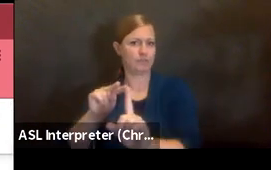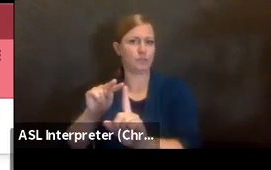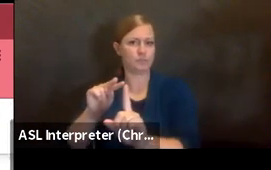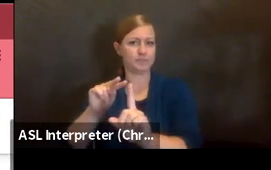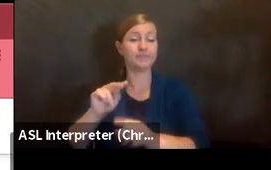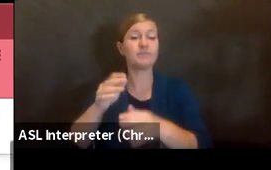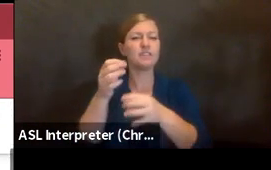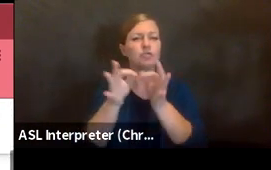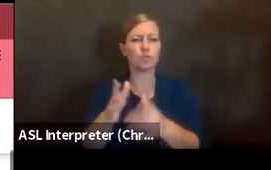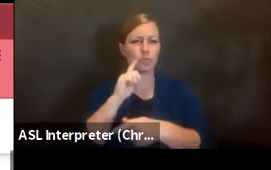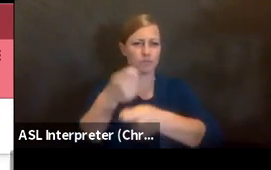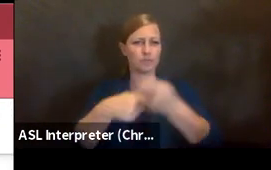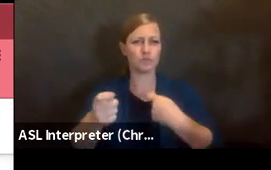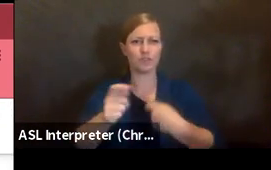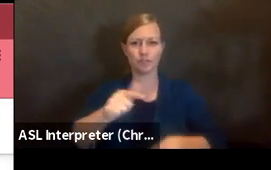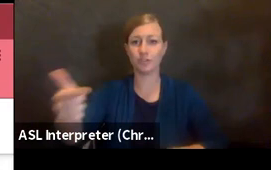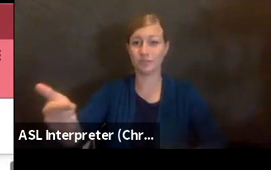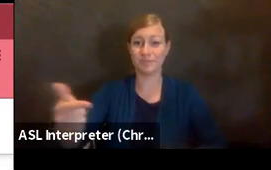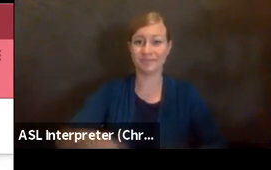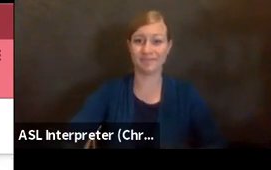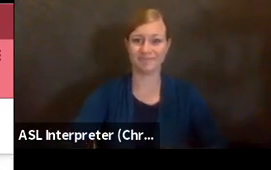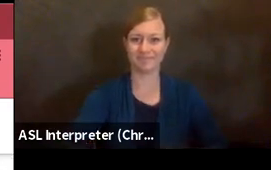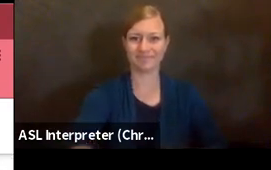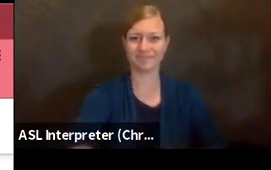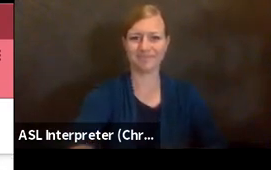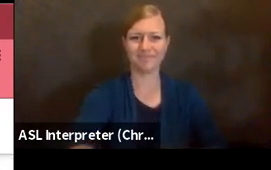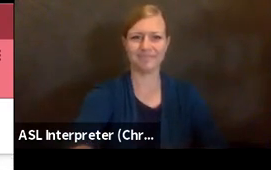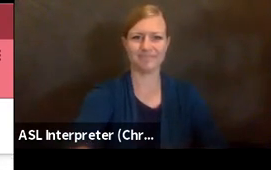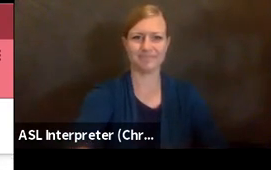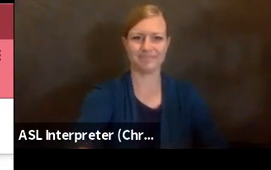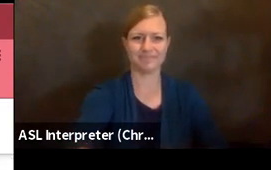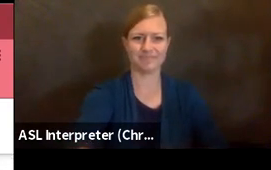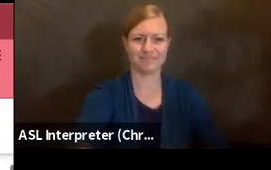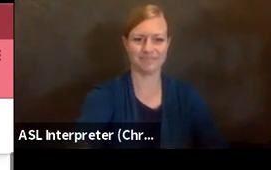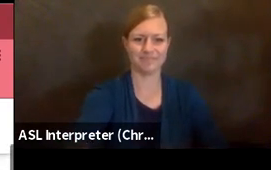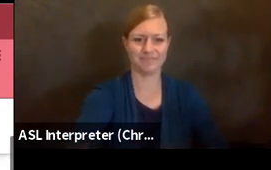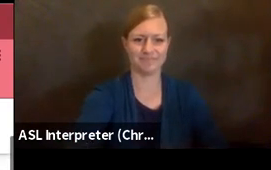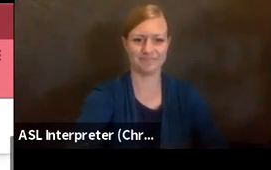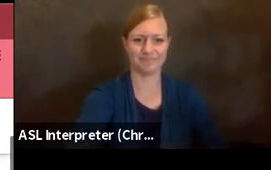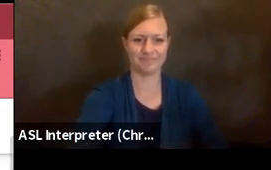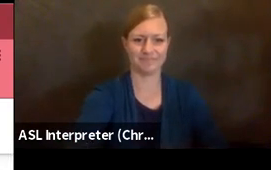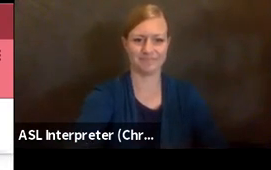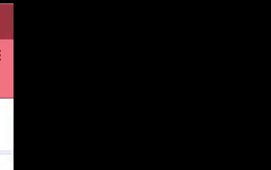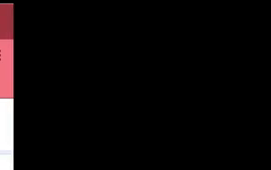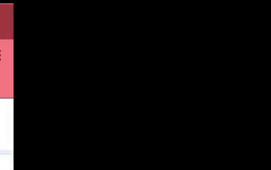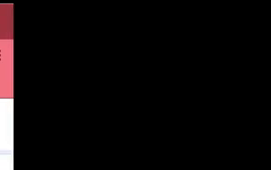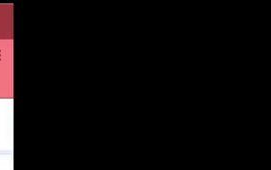Katherine Livick - ESD 112: So in her stream I posted a new assignment. There's a bunch of other stuff that I posted. If I go over to Classwork,